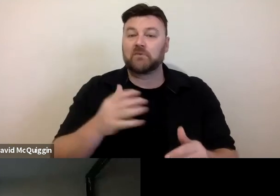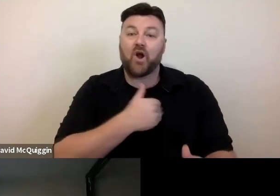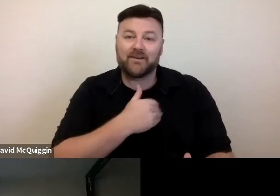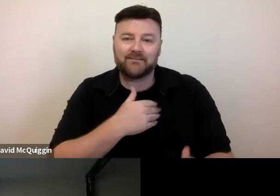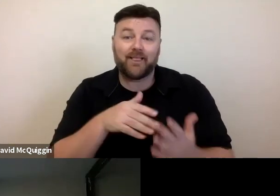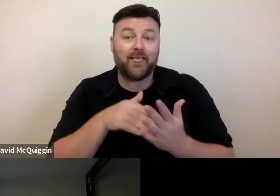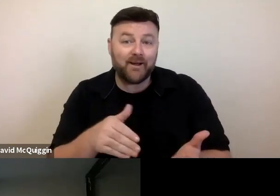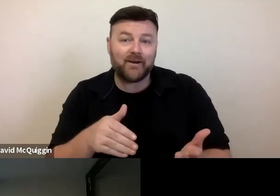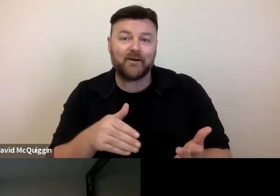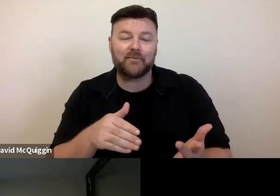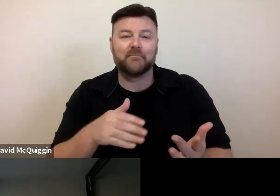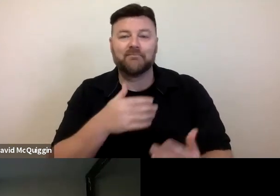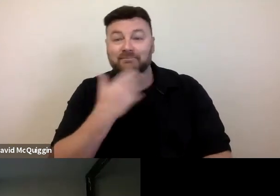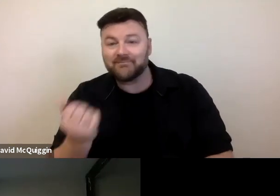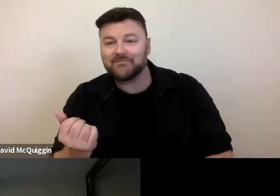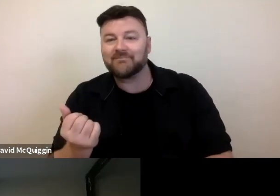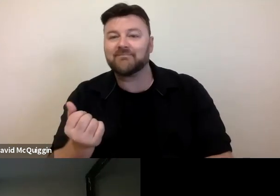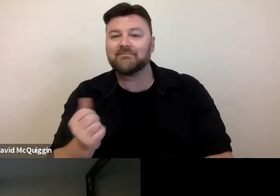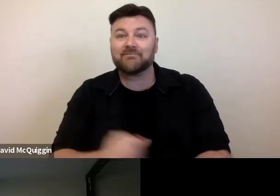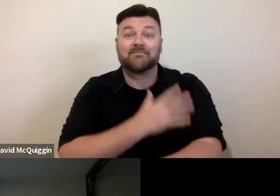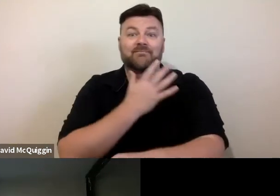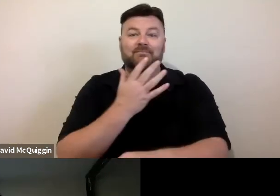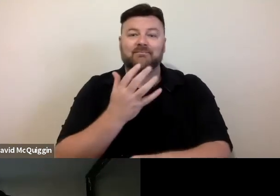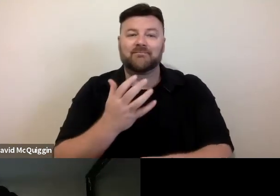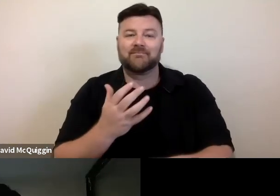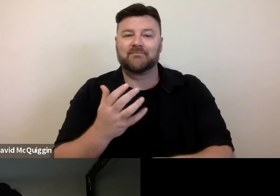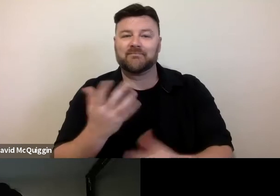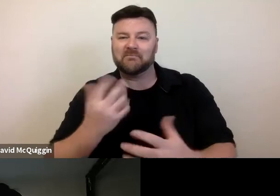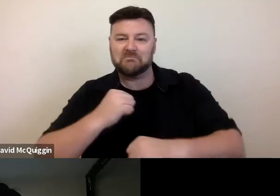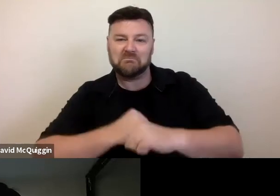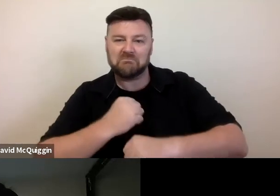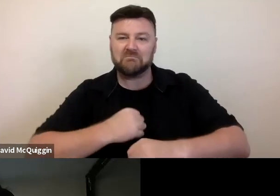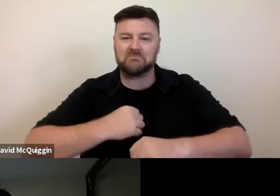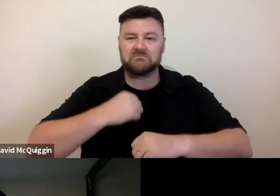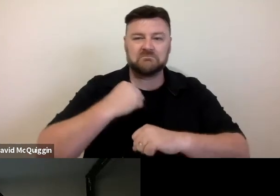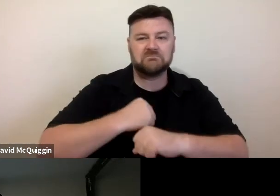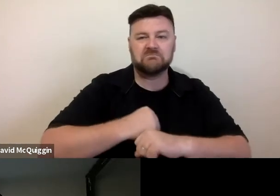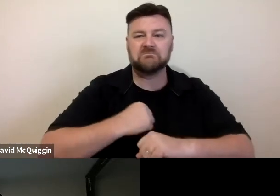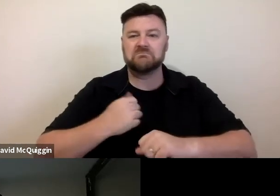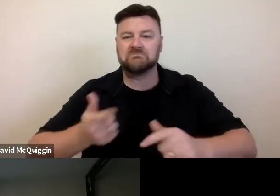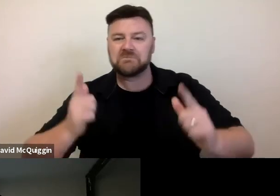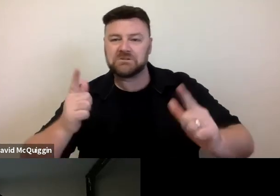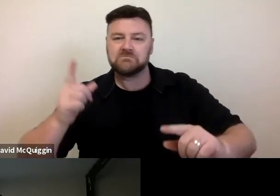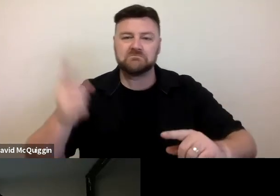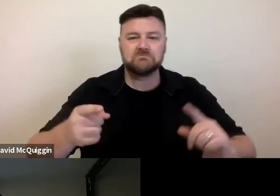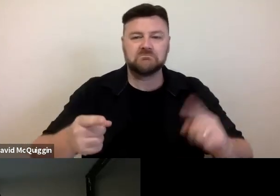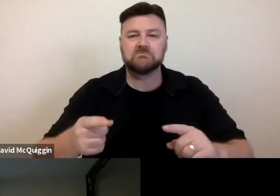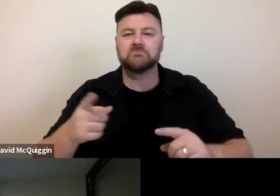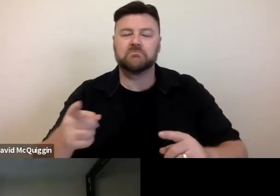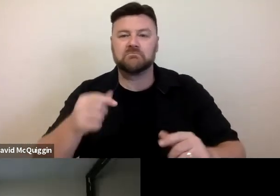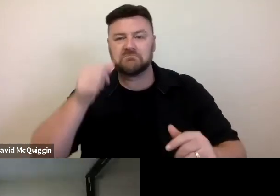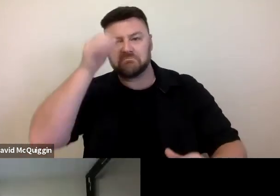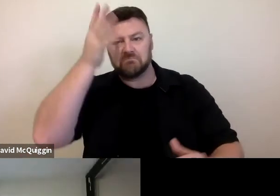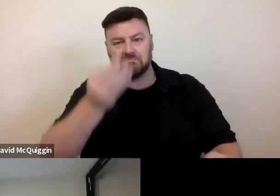kind, angelic, helpful, were they teacher, engineer, knowledge-base so